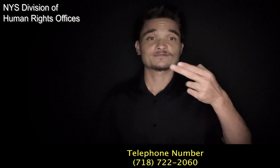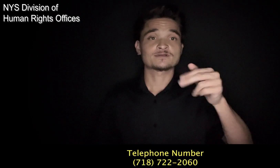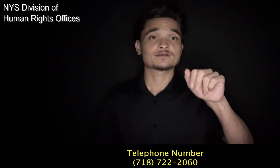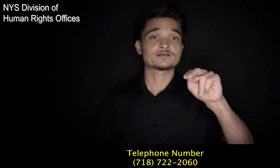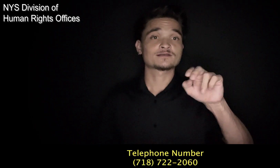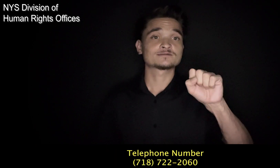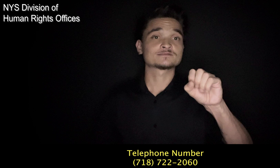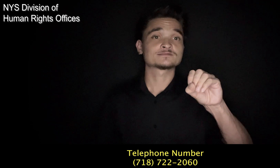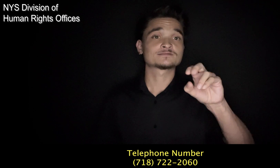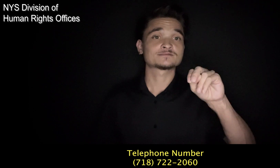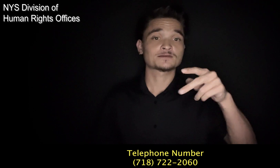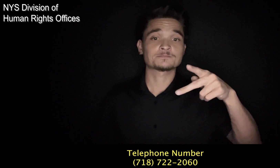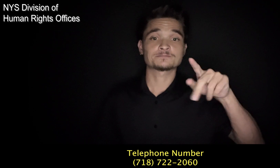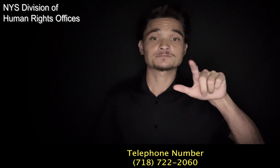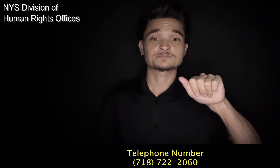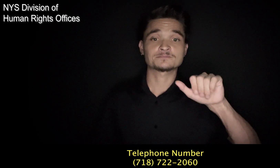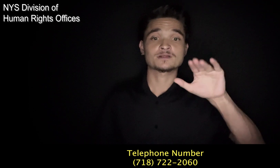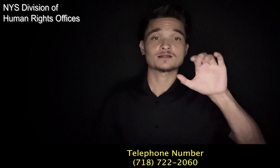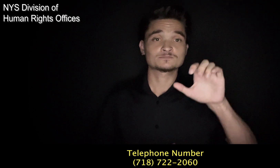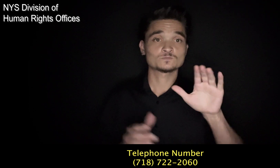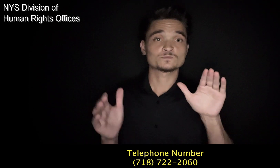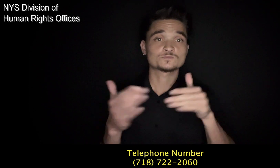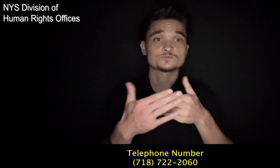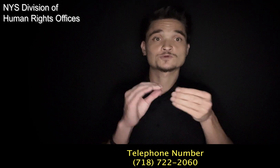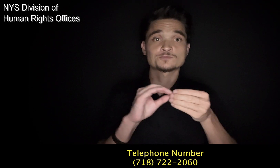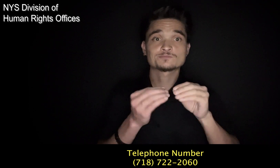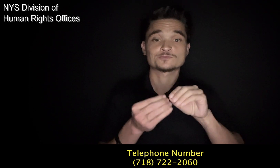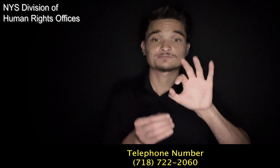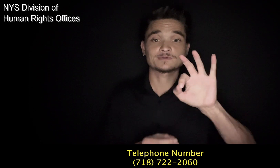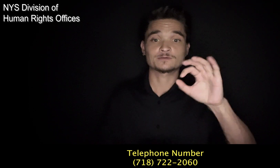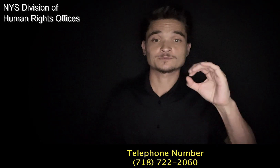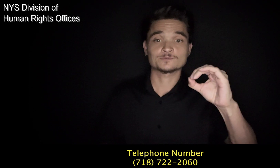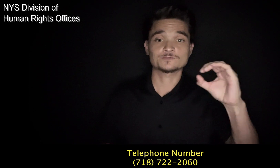Telephone Number (718) 722-2060